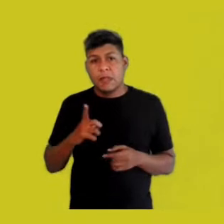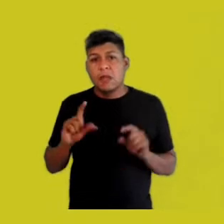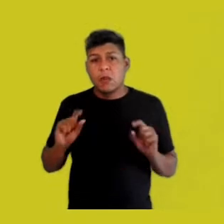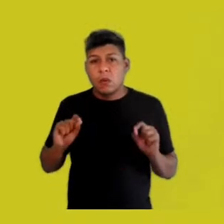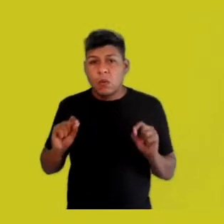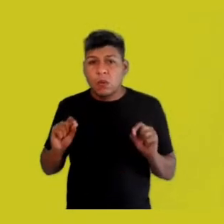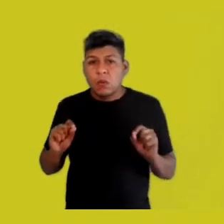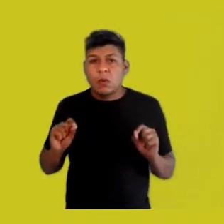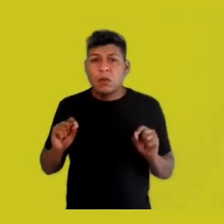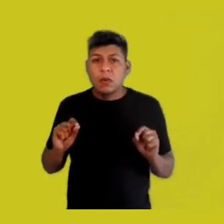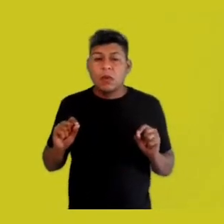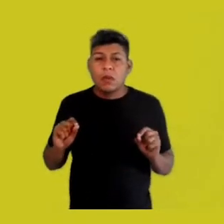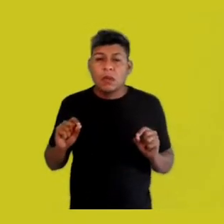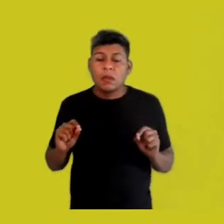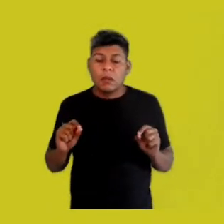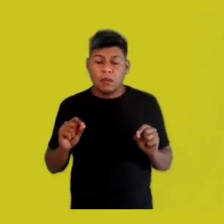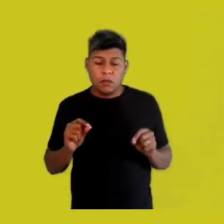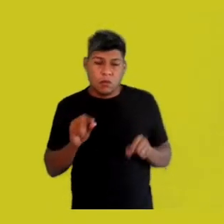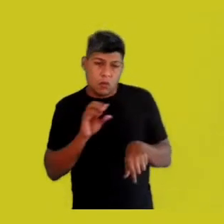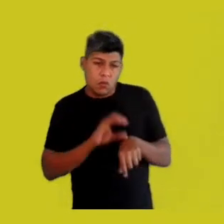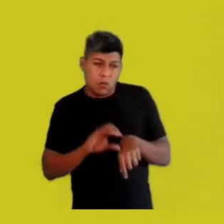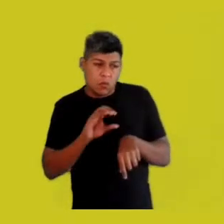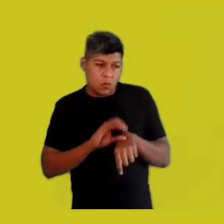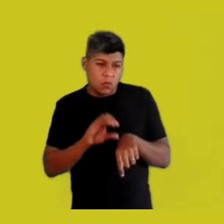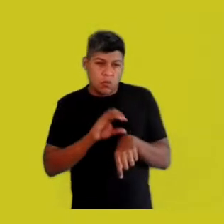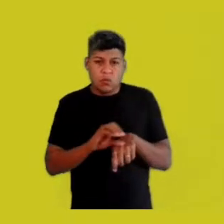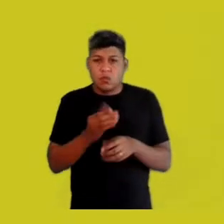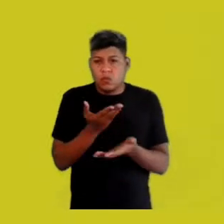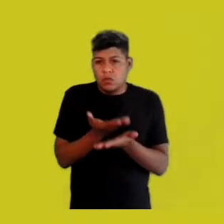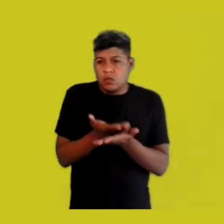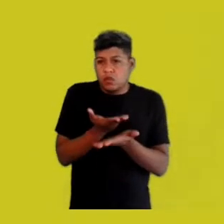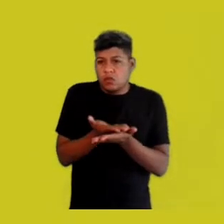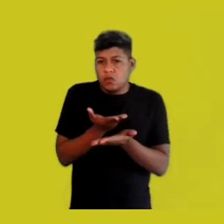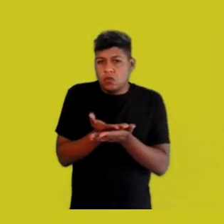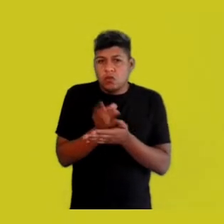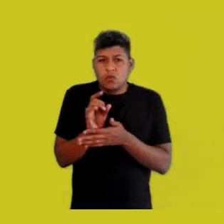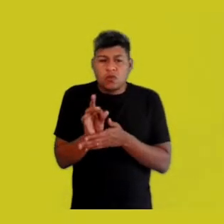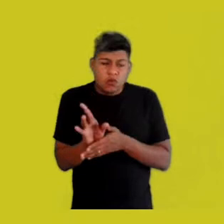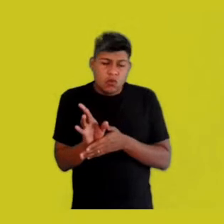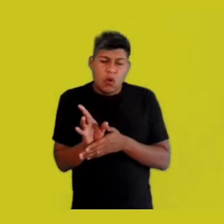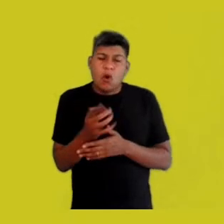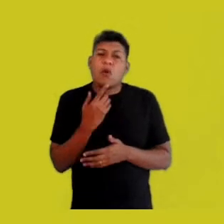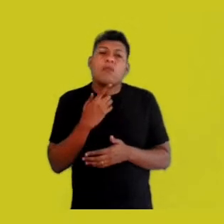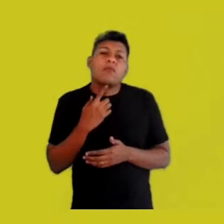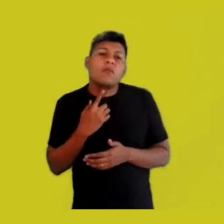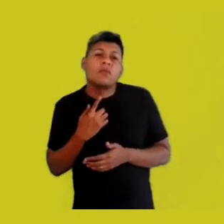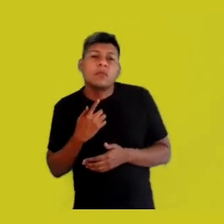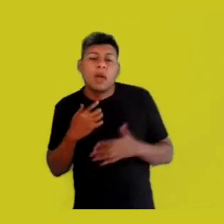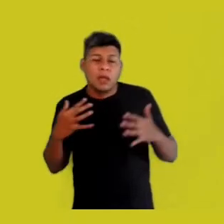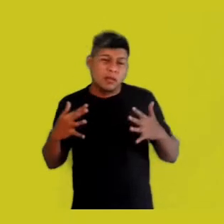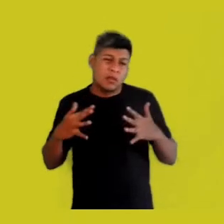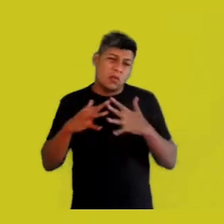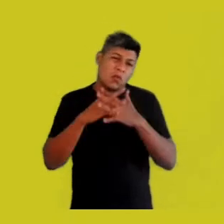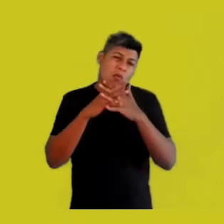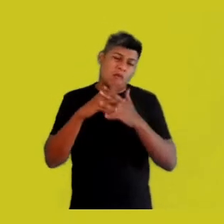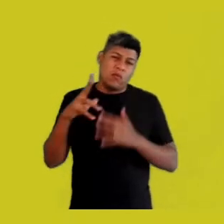It’s a formation task, a study task. It isn’t merely a willingness. Sometimes we mistake a personal, mystical willingness,